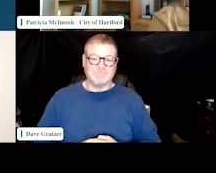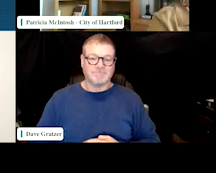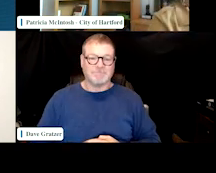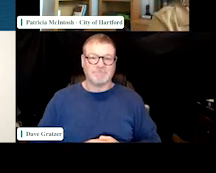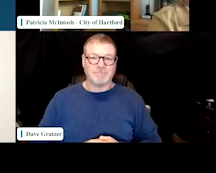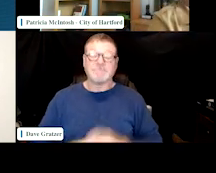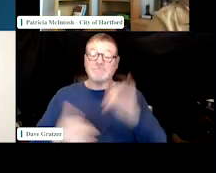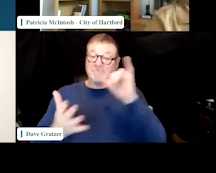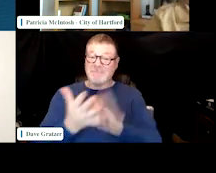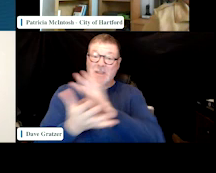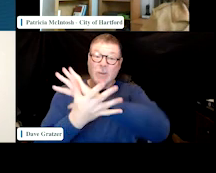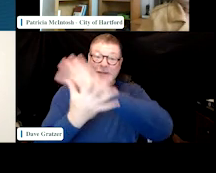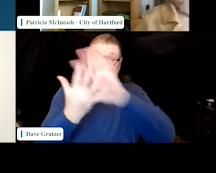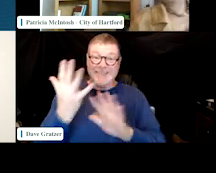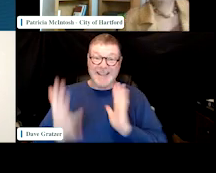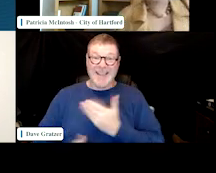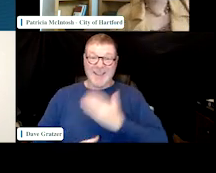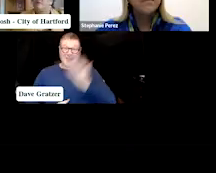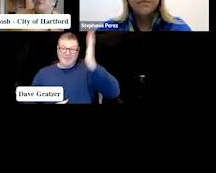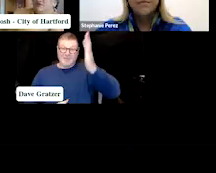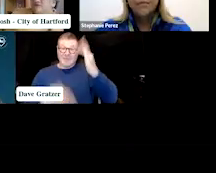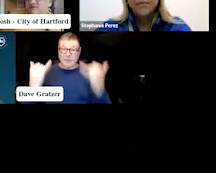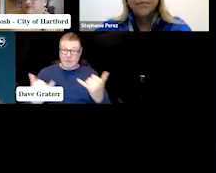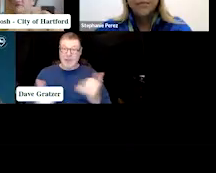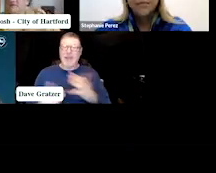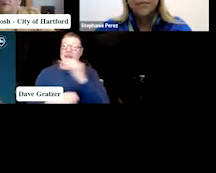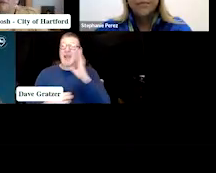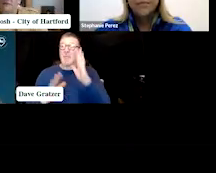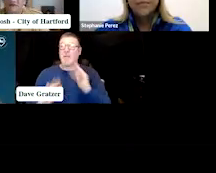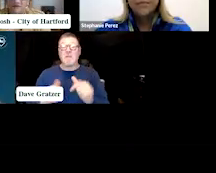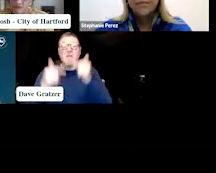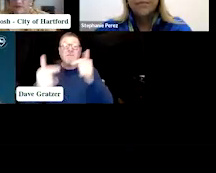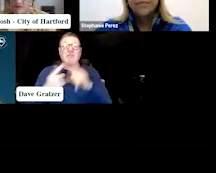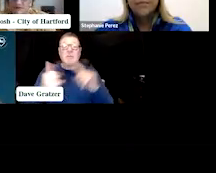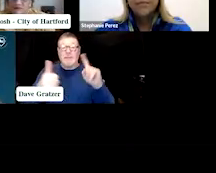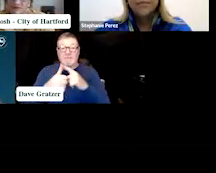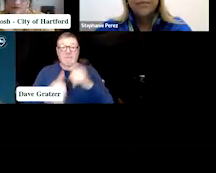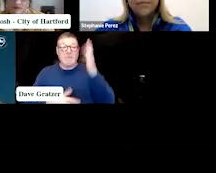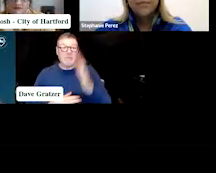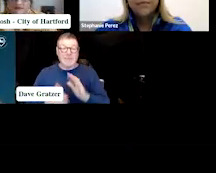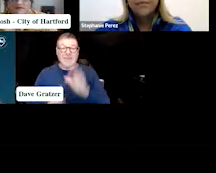Those are our presenters today. And with that, I will turn it over to our first presenter, Chanson Noether. Chan?